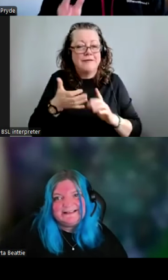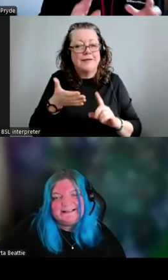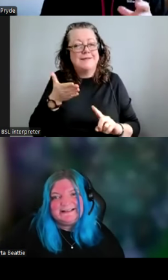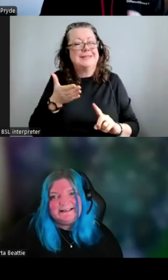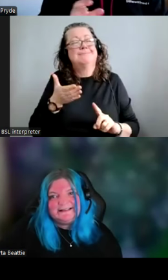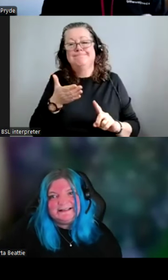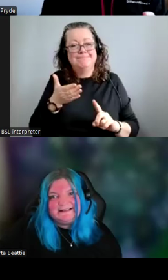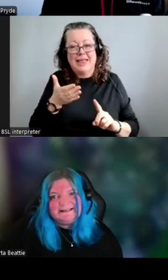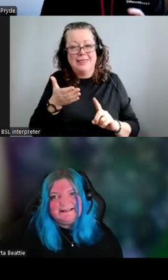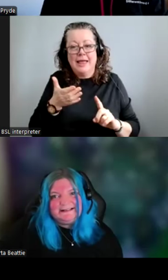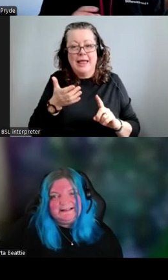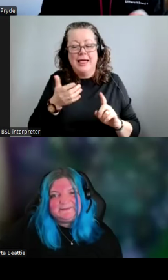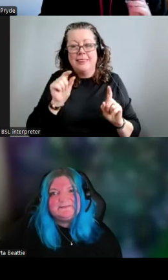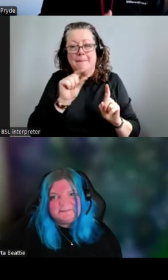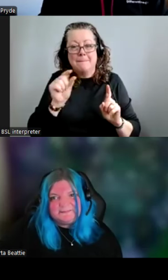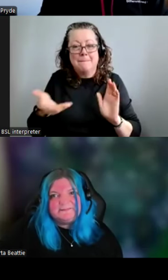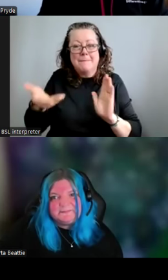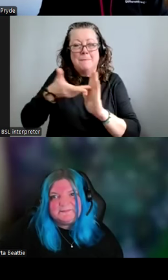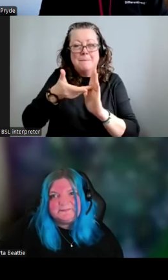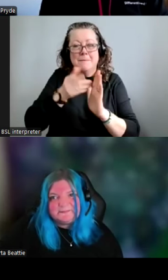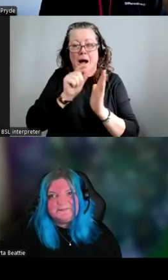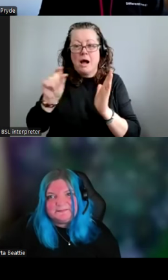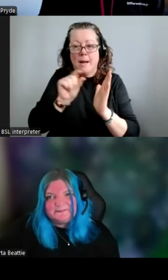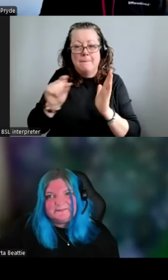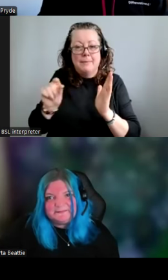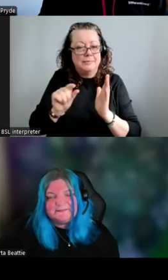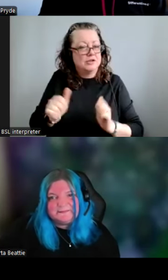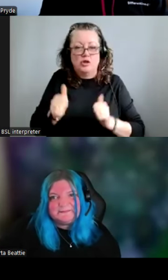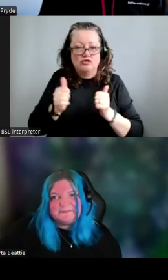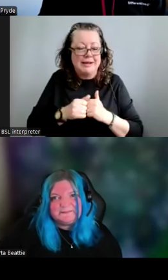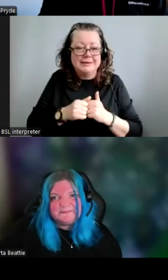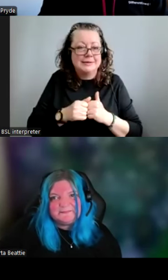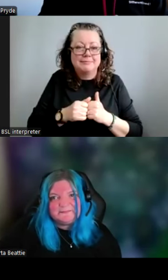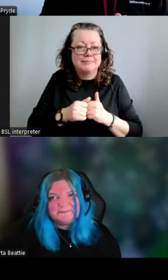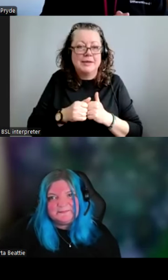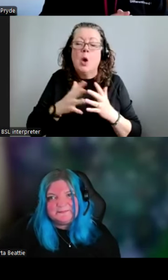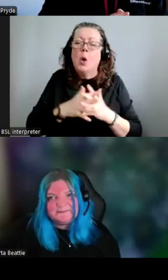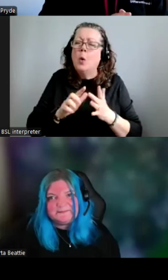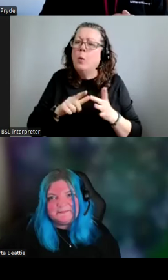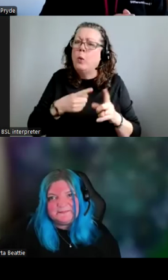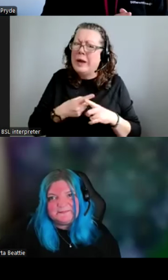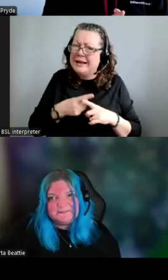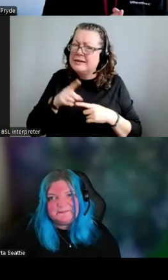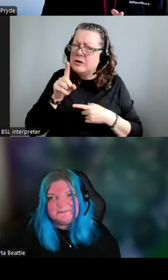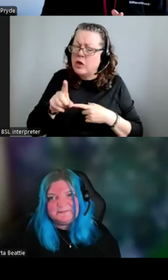to do everything visually rather than actually coding it yourself. I think Wix is one of the exceptions of where there's